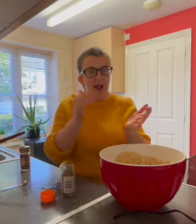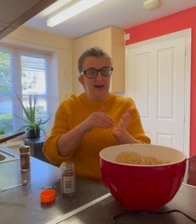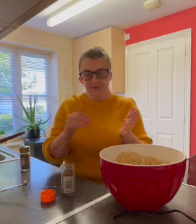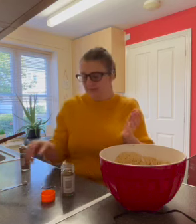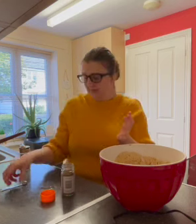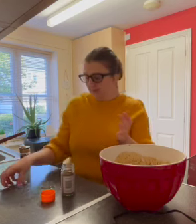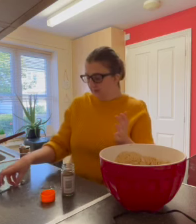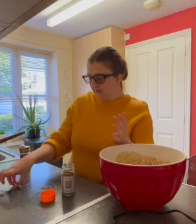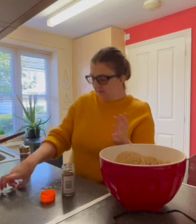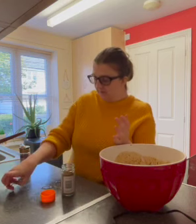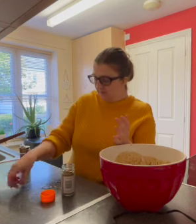add